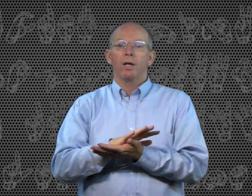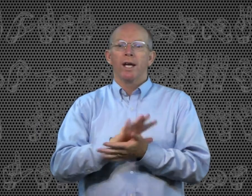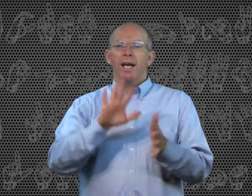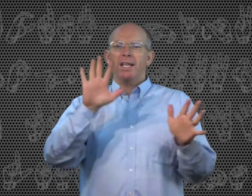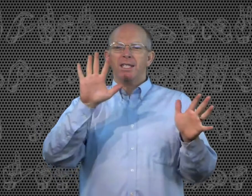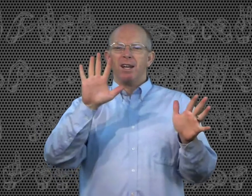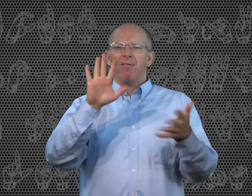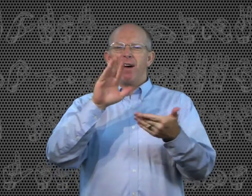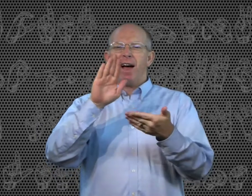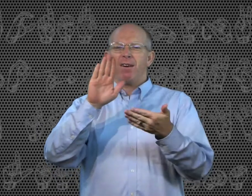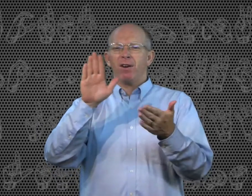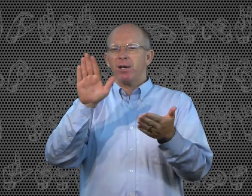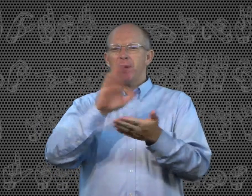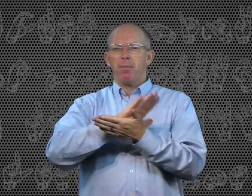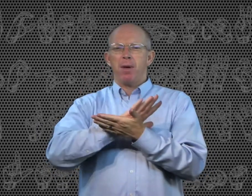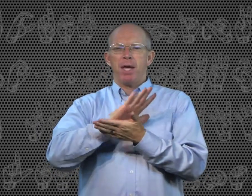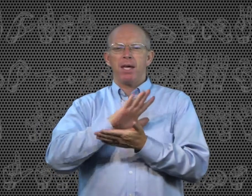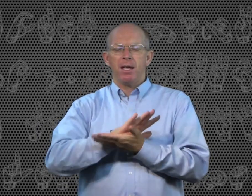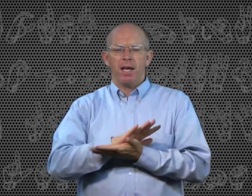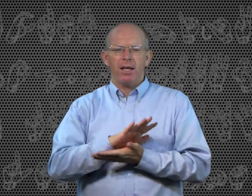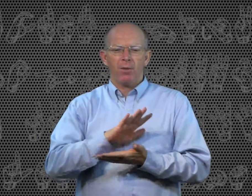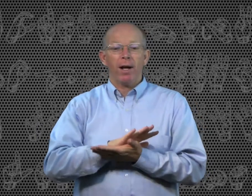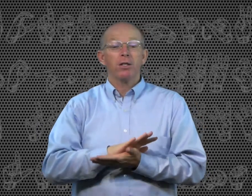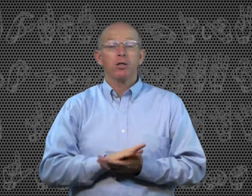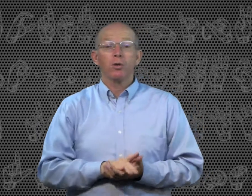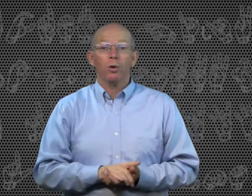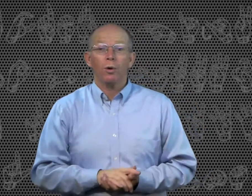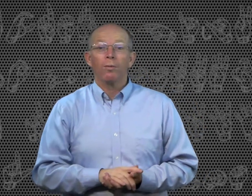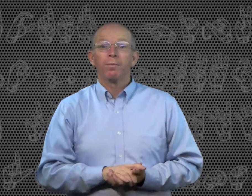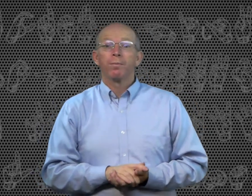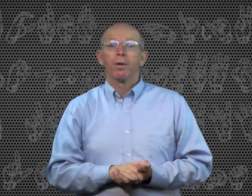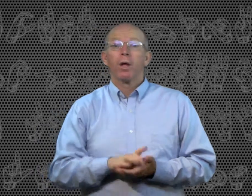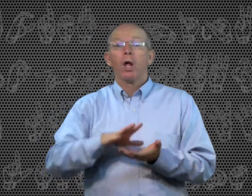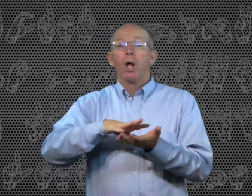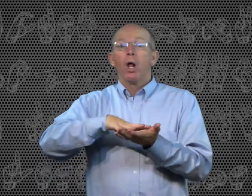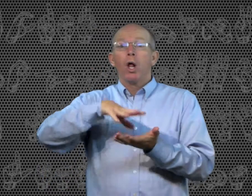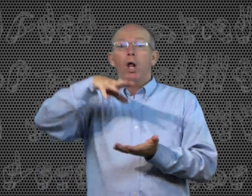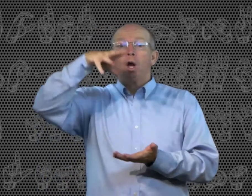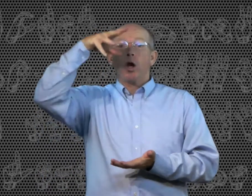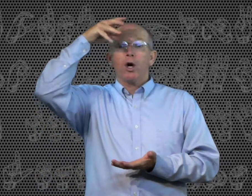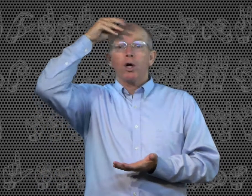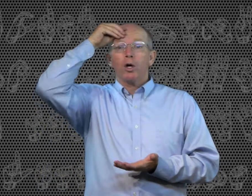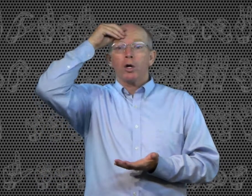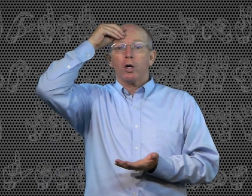It is a 5 or it can be a B. Either way. SCHOOL